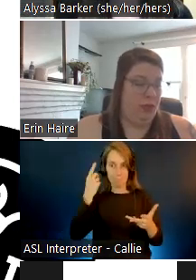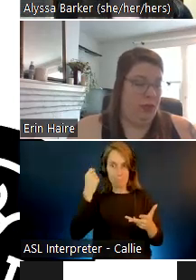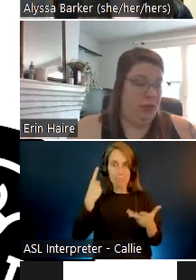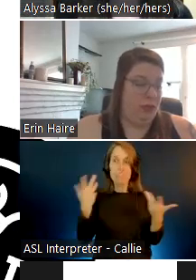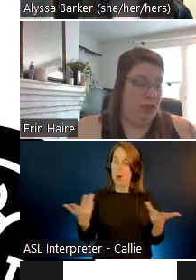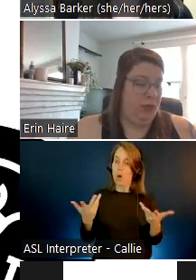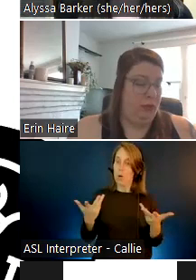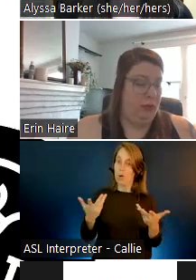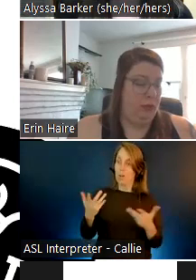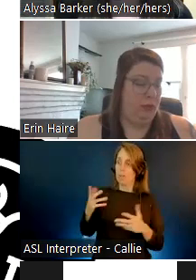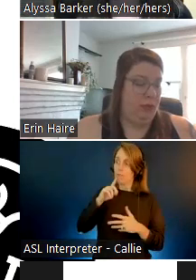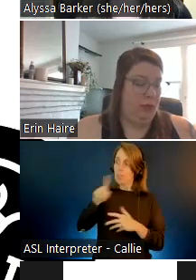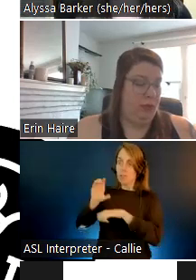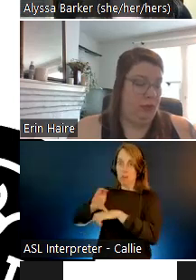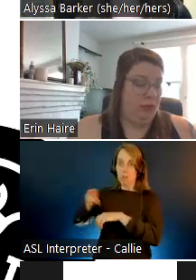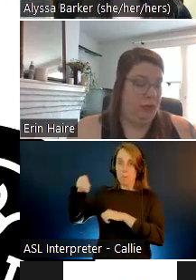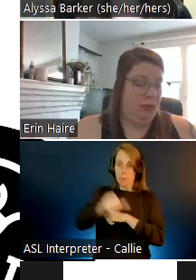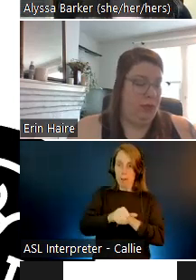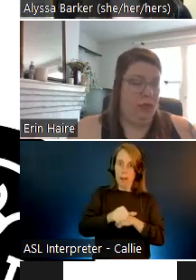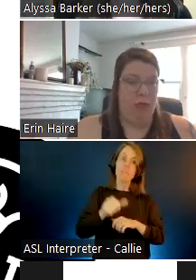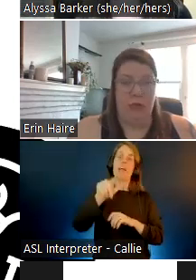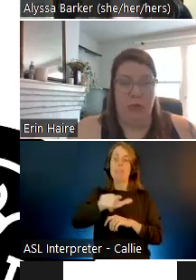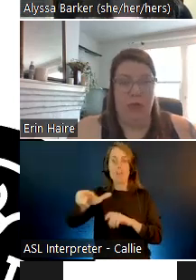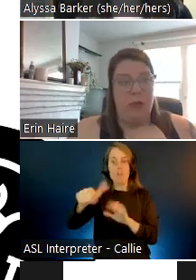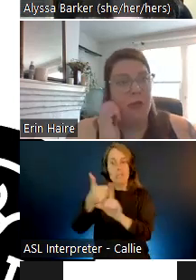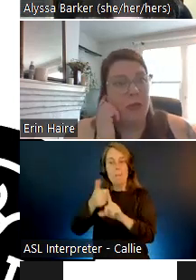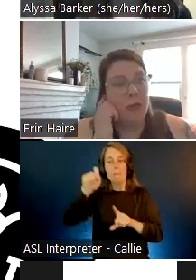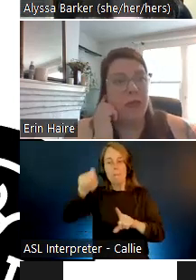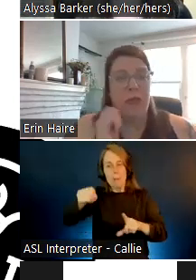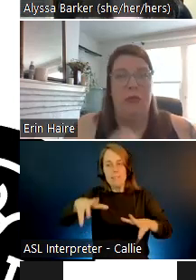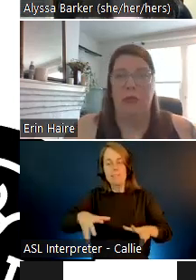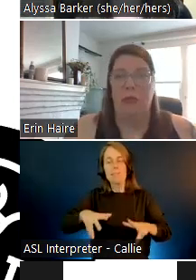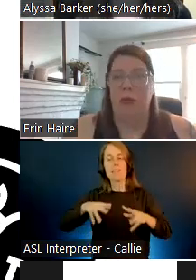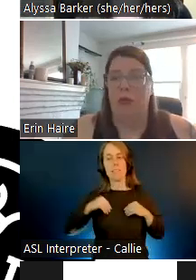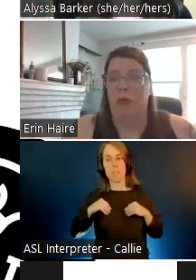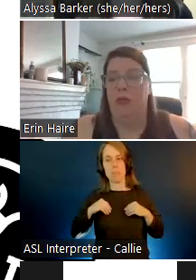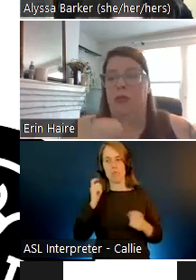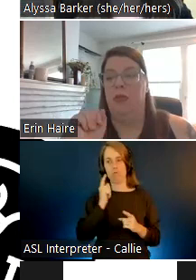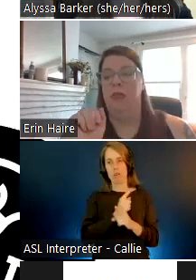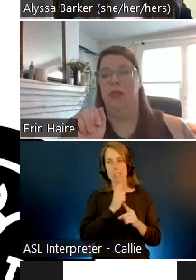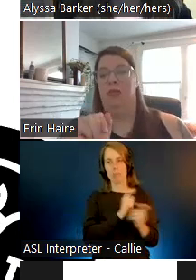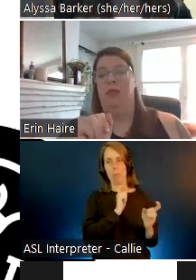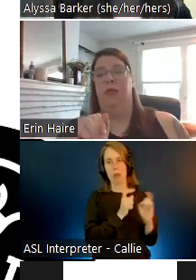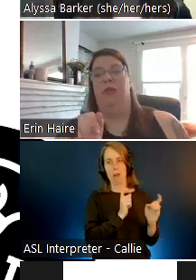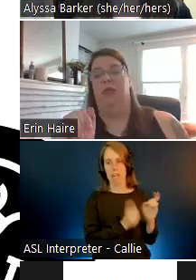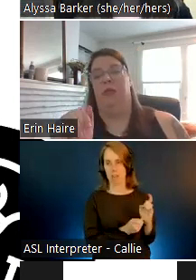um the landlord may require that the interior of the dwelling be restored to the original condition